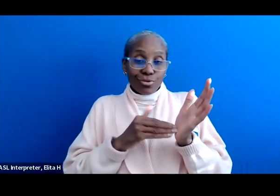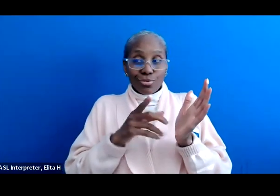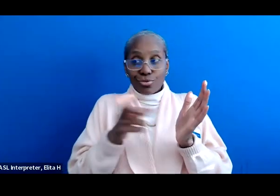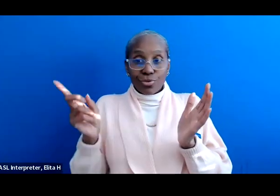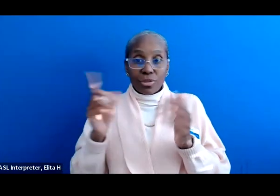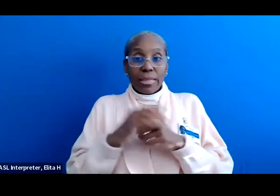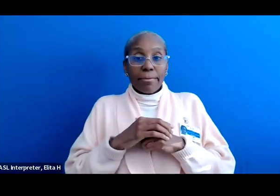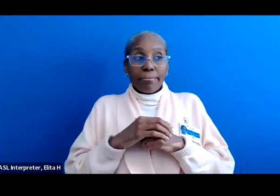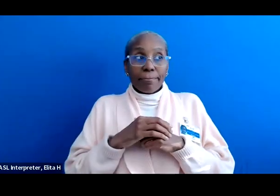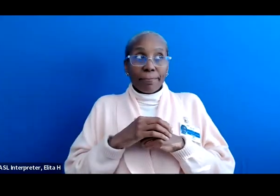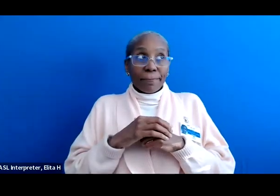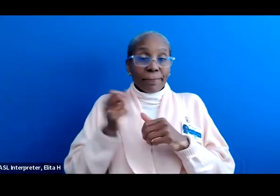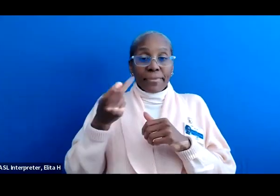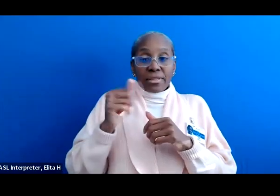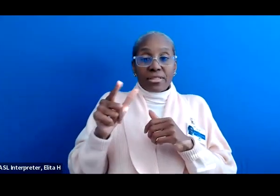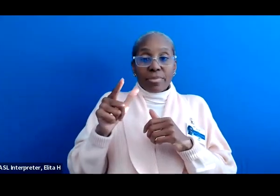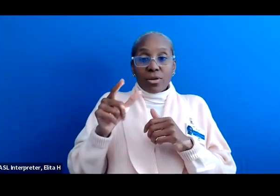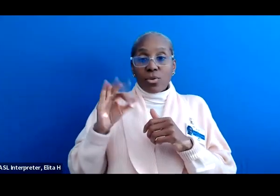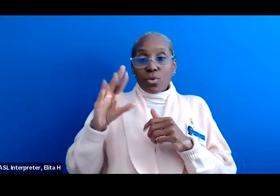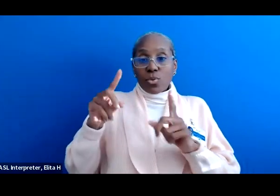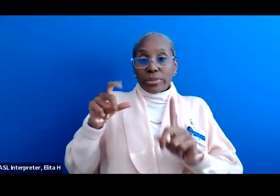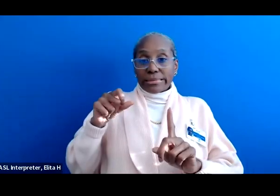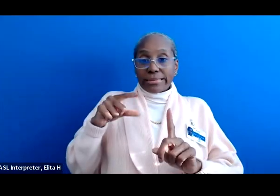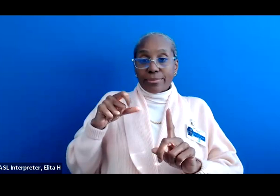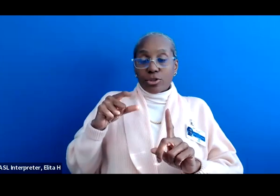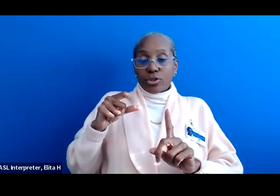But would the spinal cord stimulator help with hip arthritis pain?